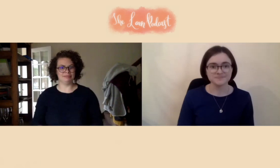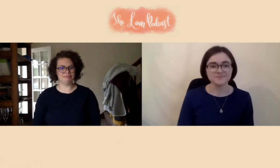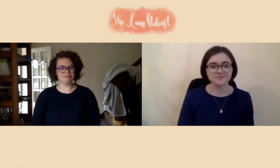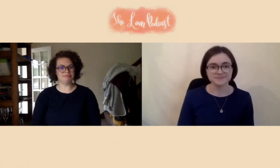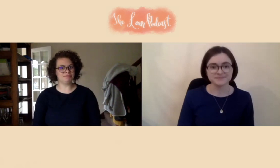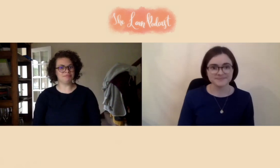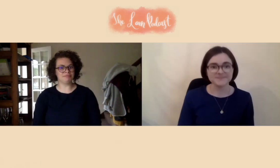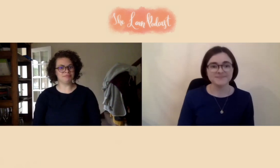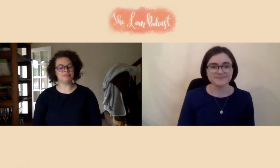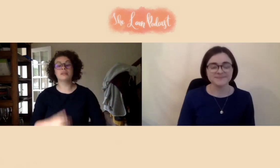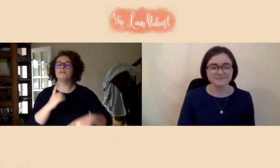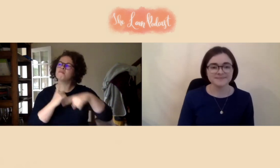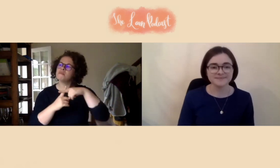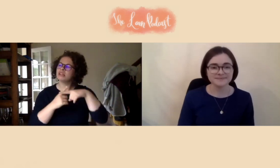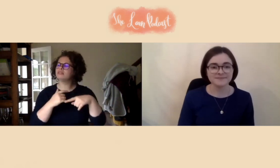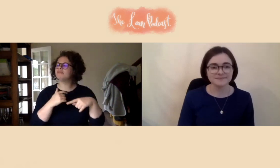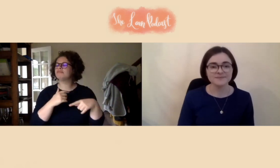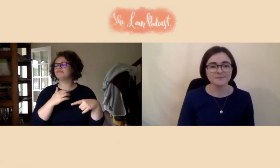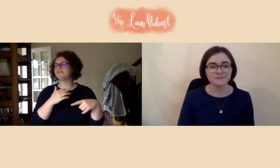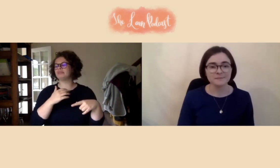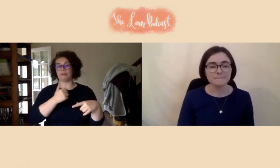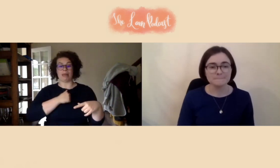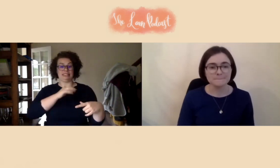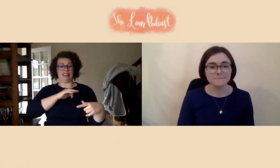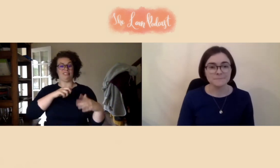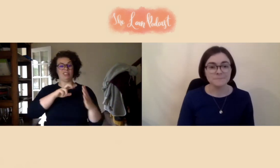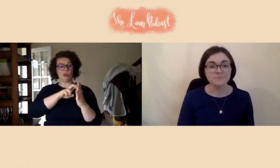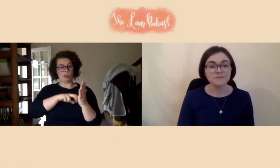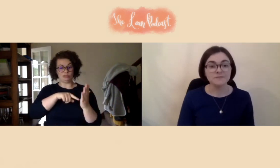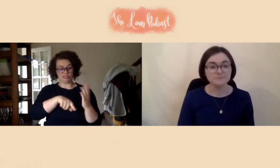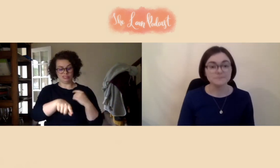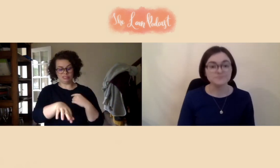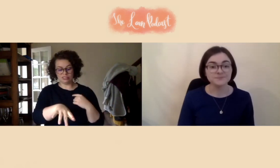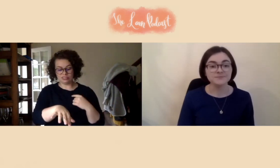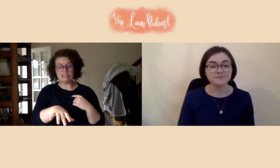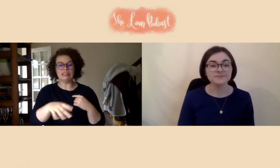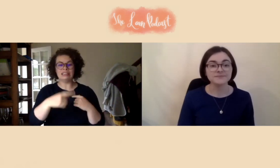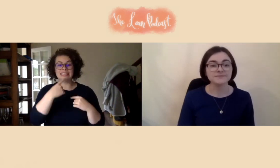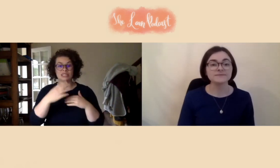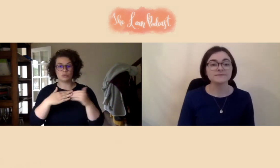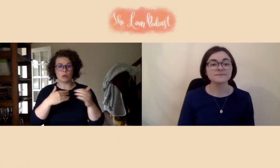And I think the other thing as well, that I have in my notes, is like backup, backup, backup.